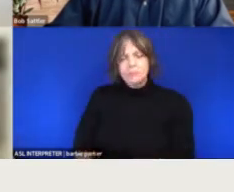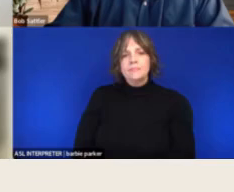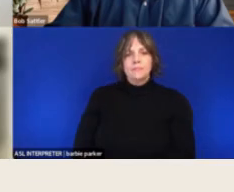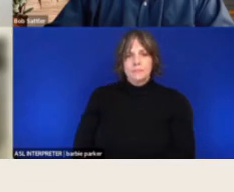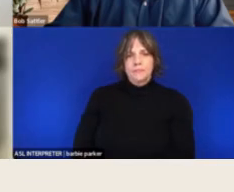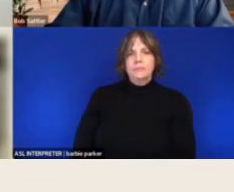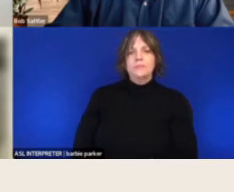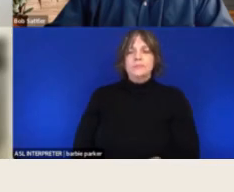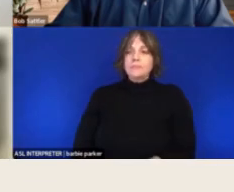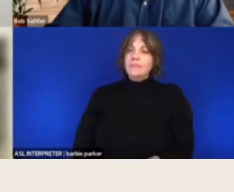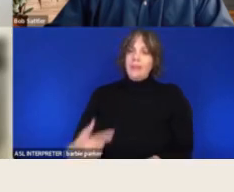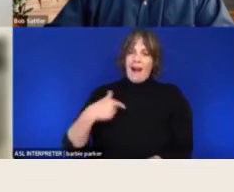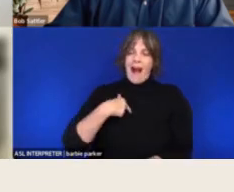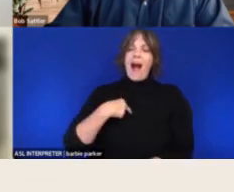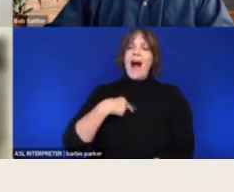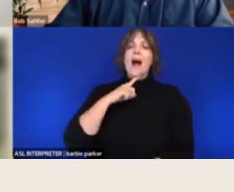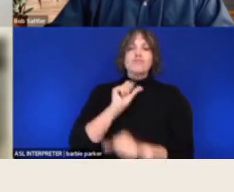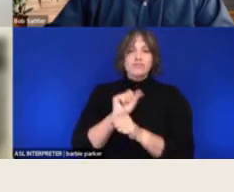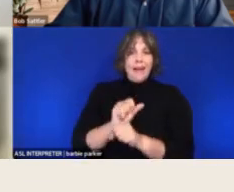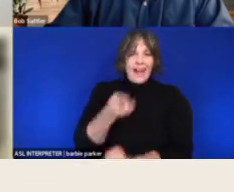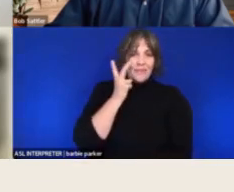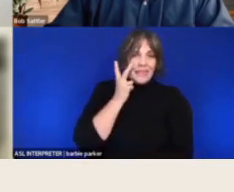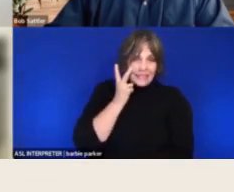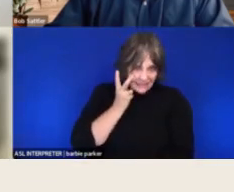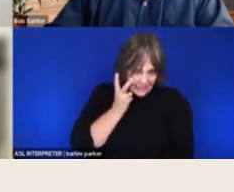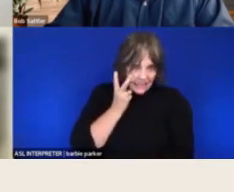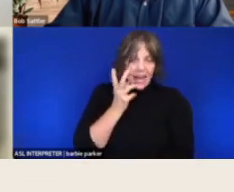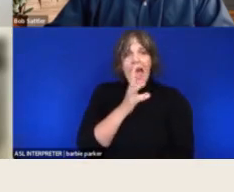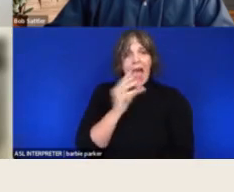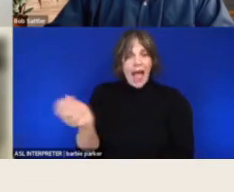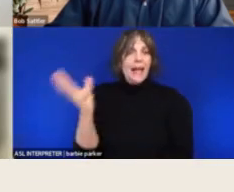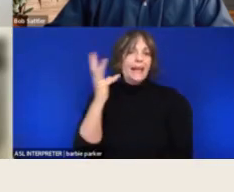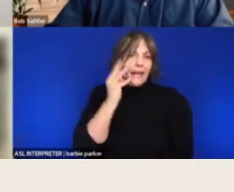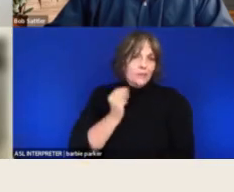seen and experienced have a huge